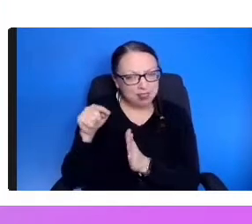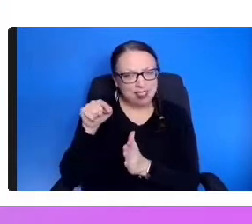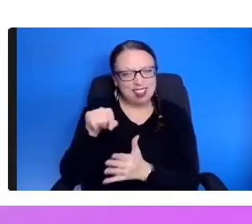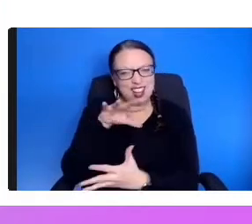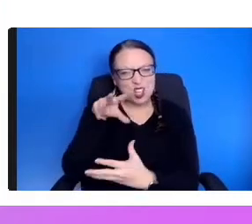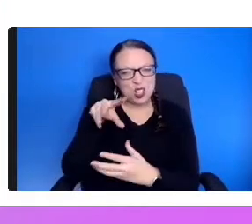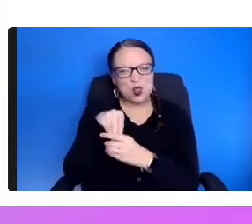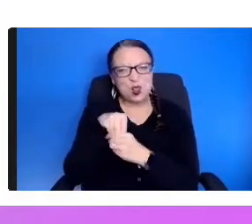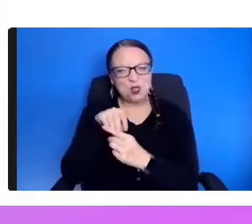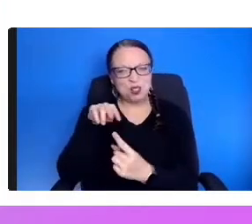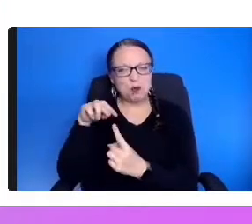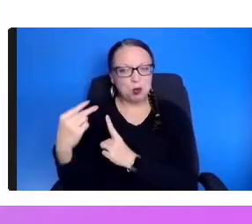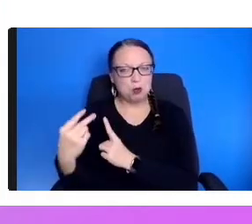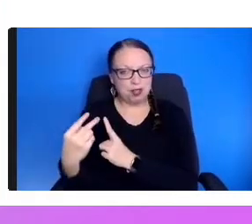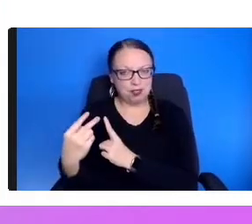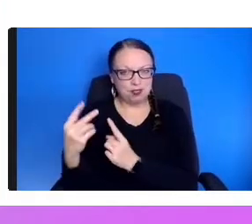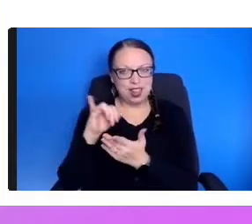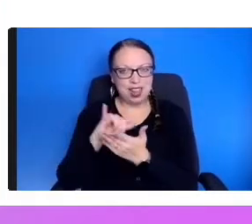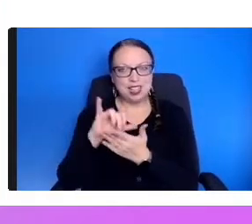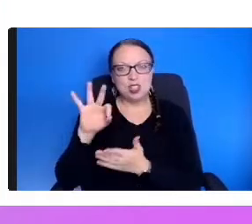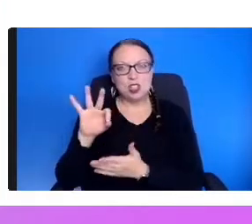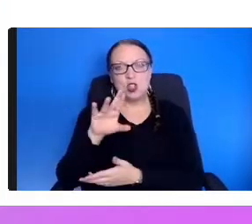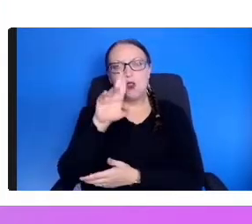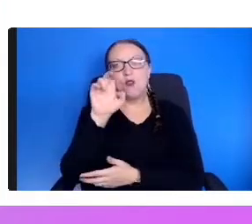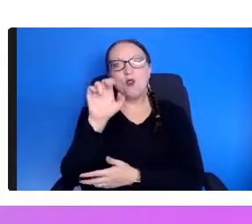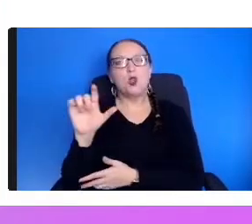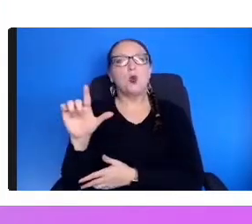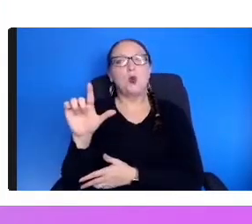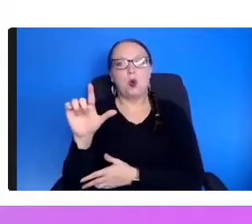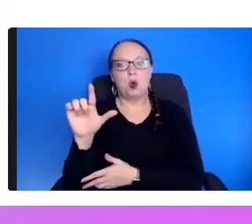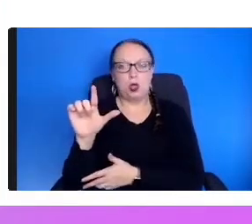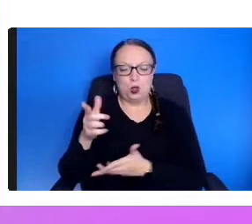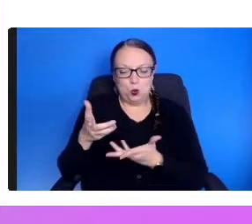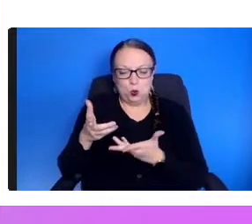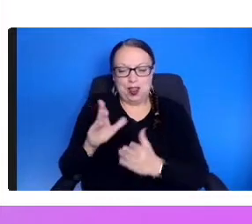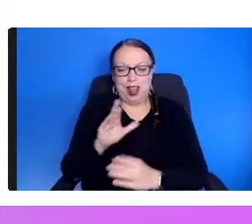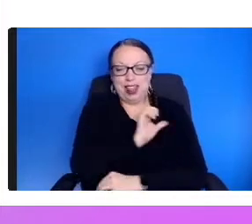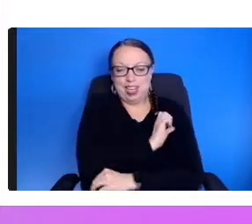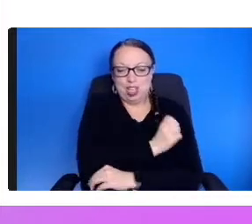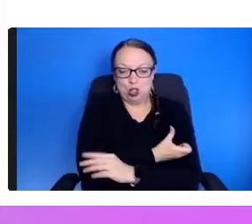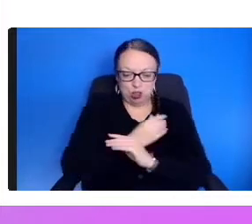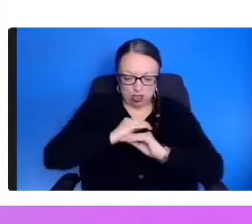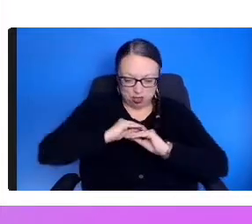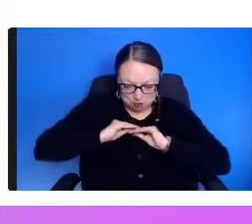which is the fuel to let it go let their energy really go forward